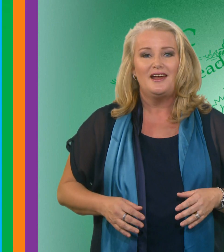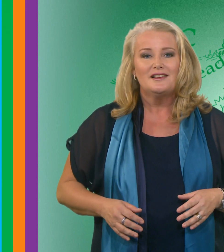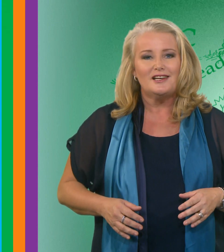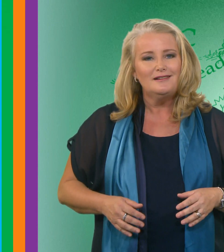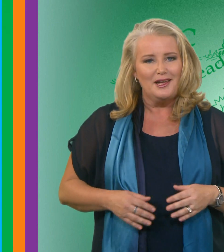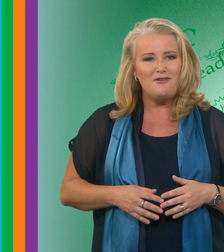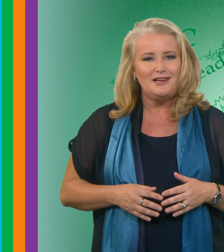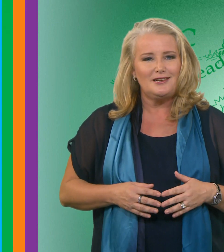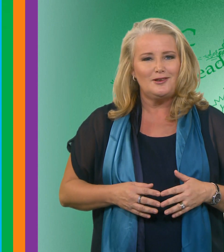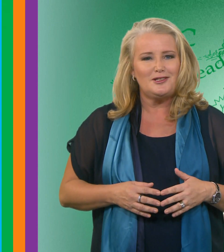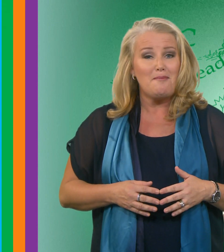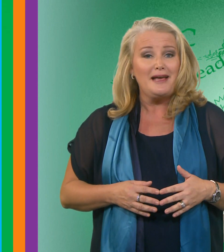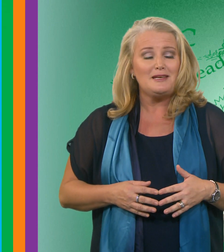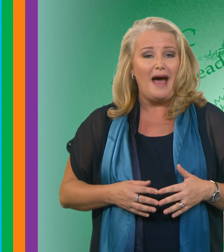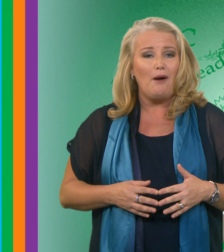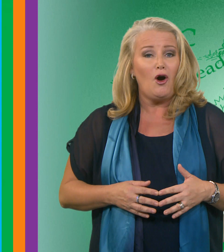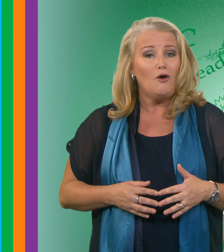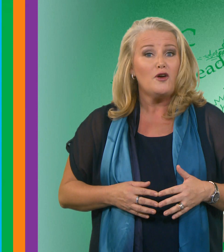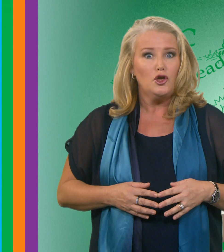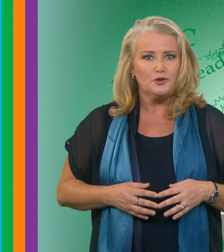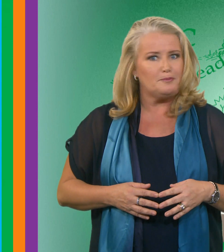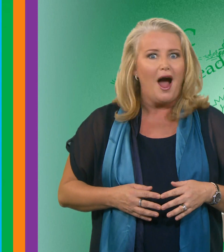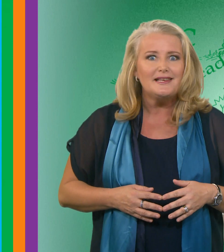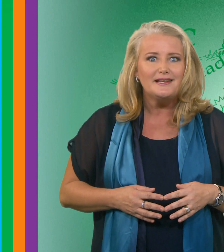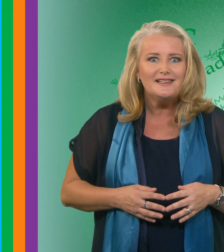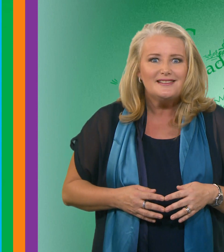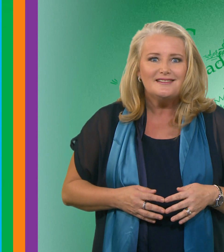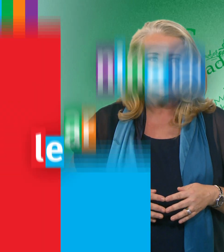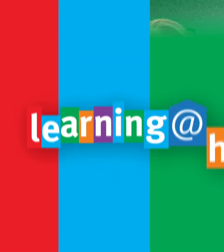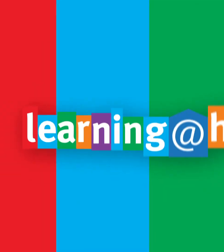So, are you ready to use the amazing power of your spidey senses?